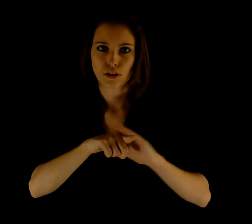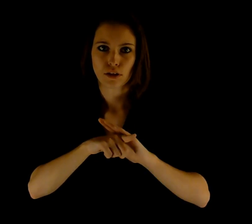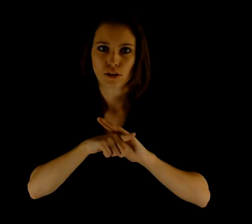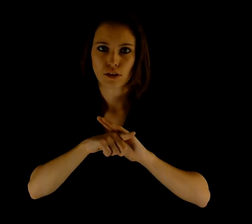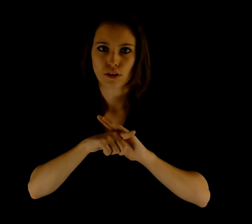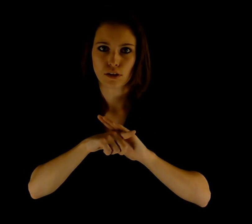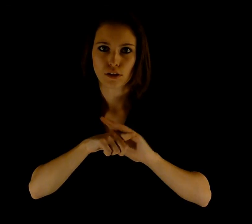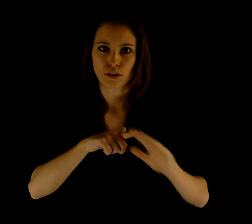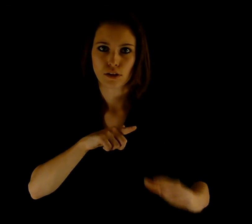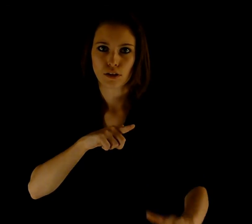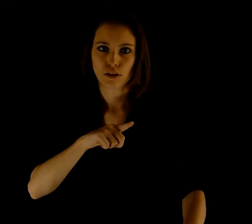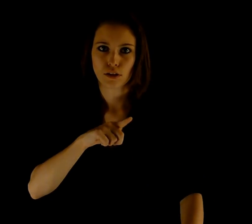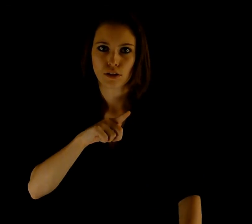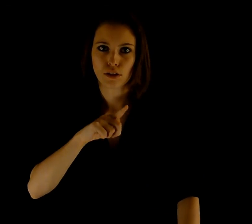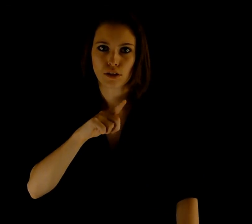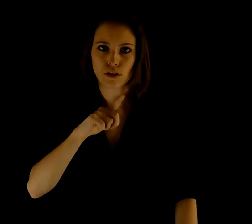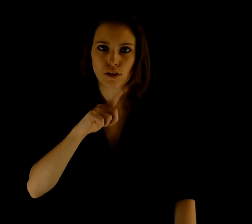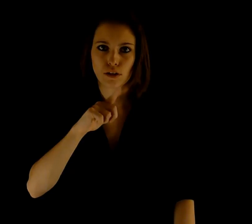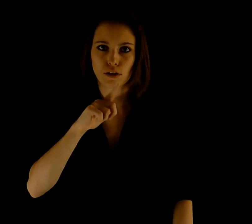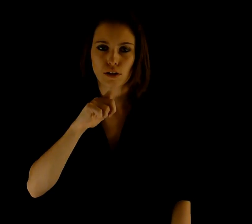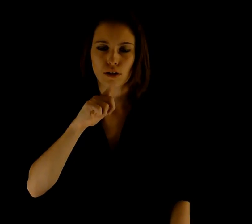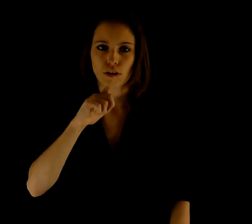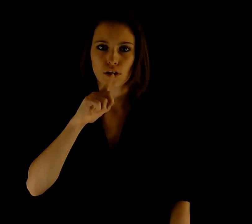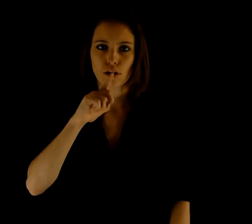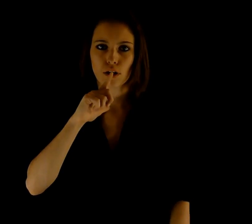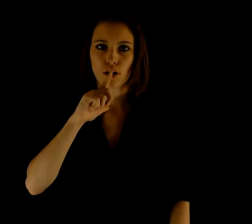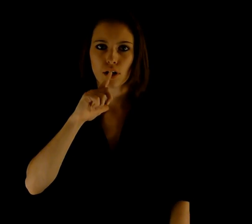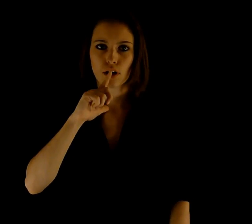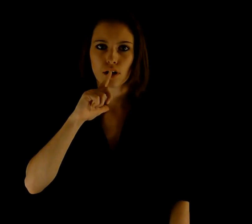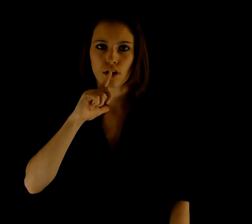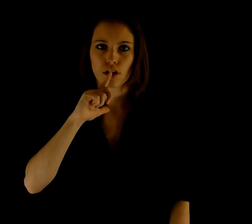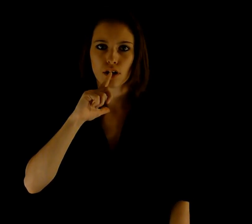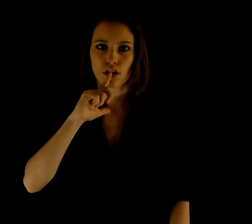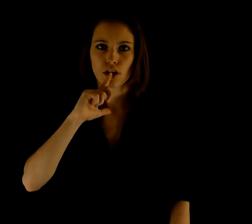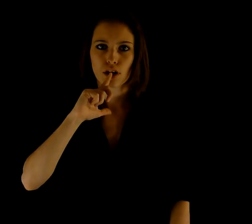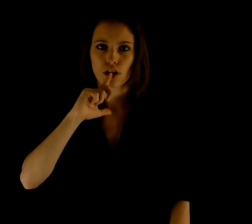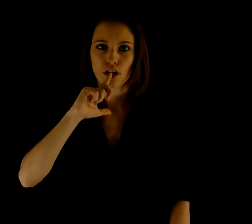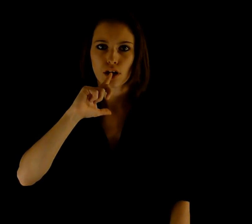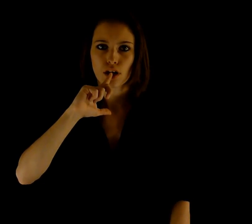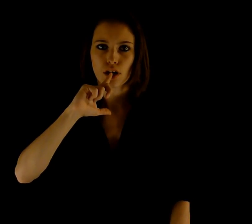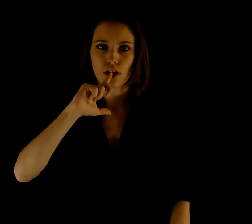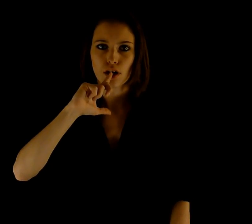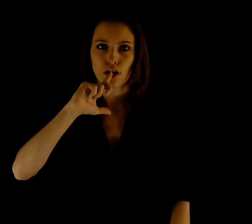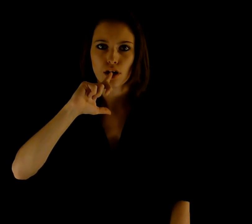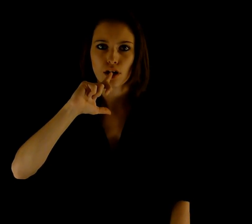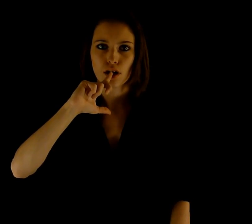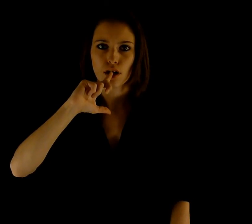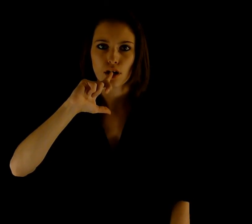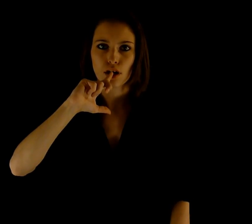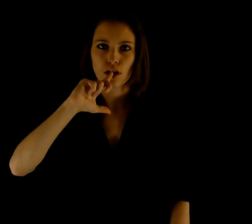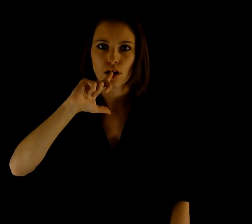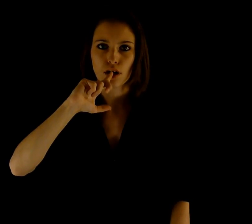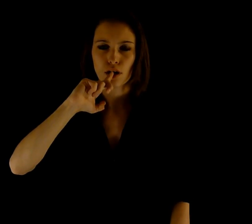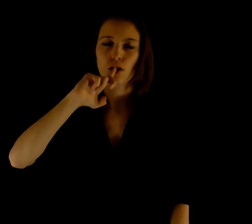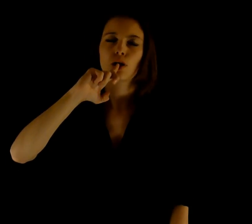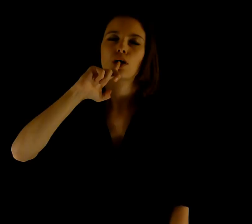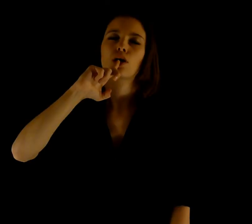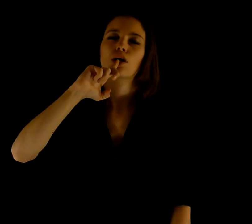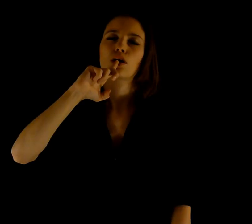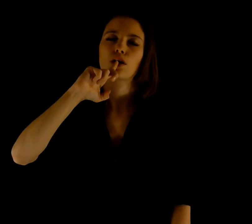LOAD-GUN BRING-IT-TO-THE-MOUTH PULL-TRIGGER Tick-tick-tick-tick-tick-tick-tick-tick-boom